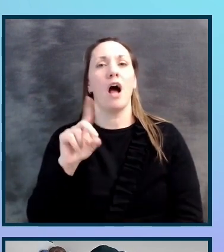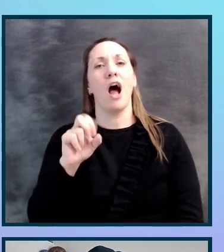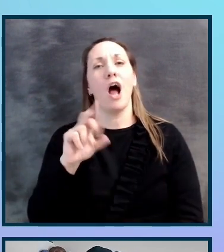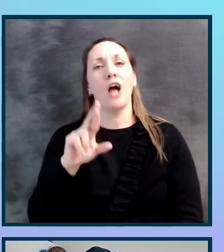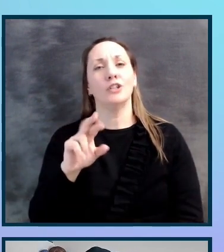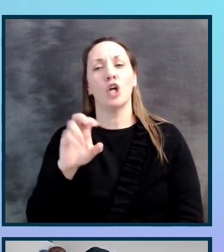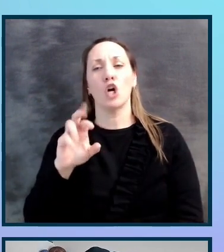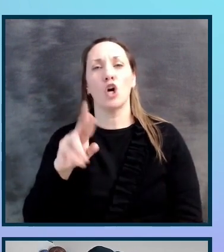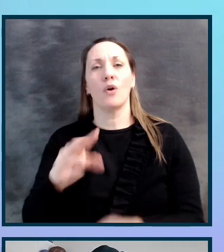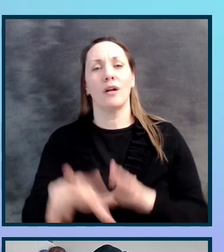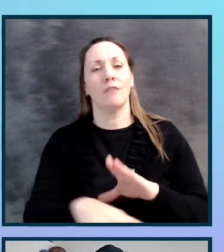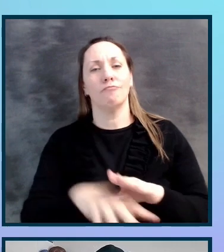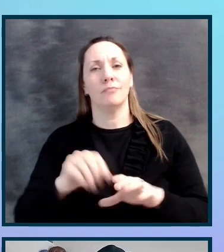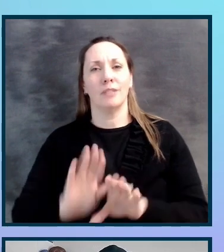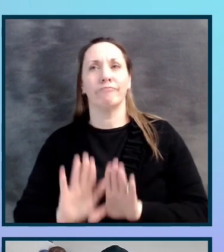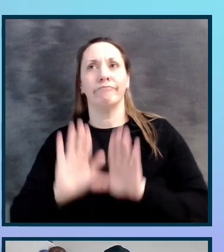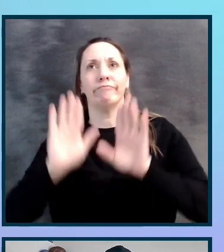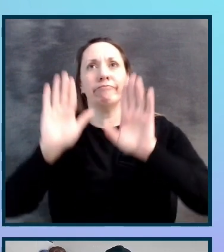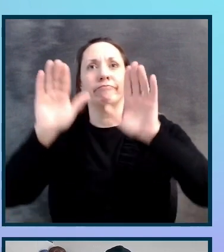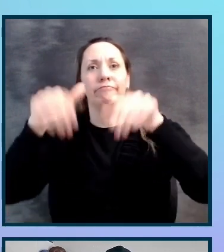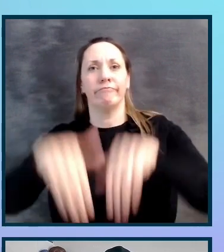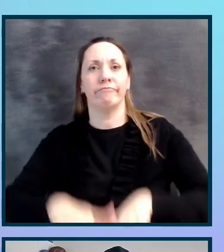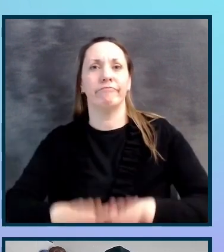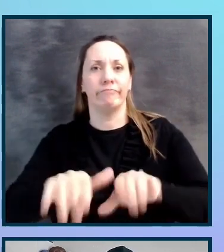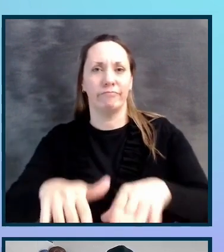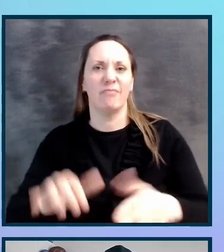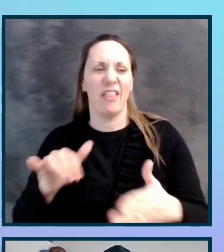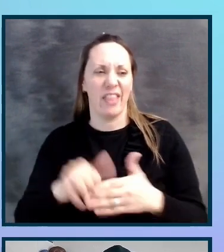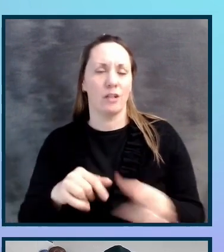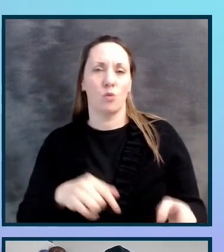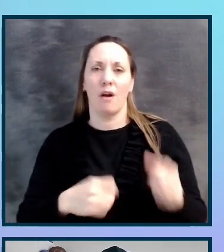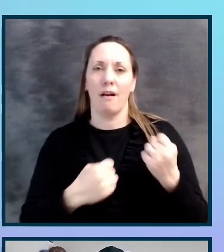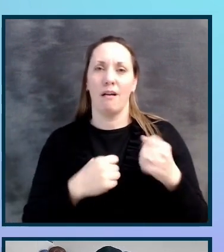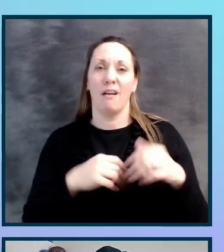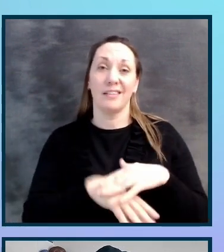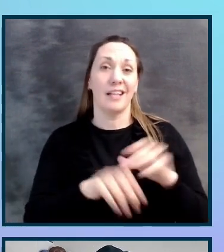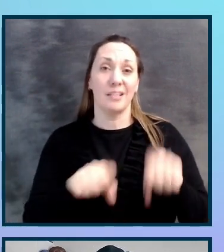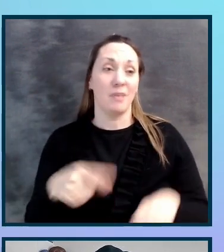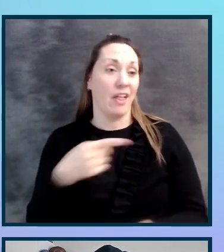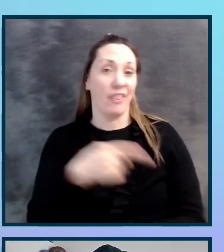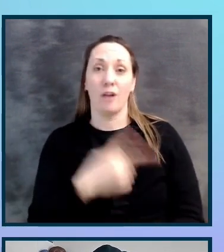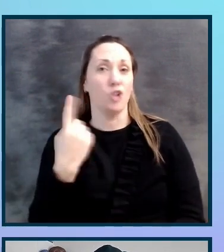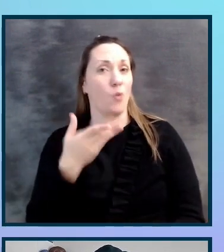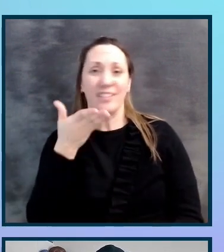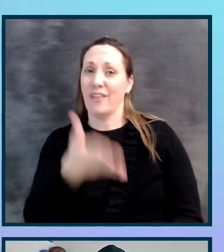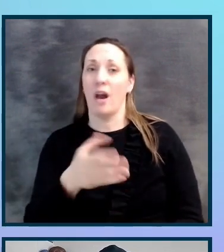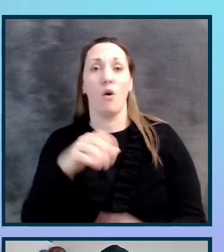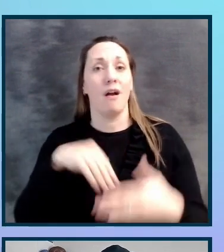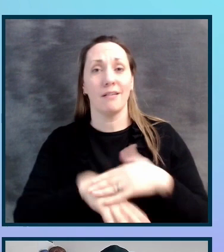And that's where accessibility stays, right? It's always gonna be their 10 minutes a day challenge, automation, everything, right?